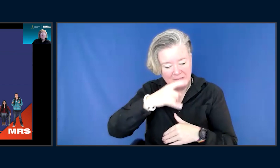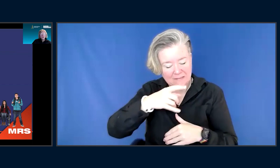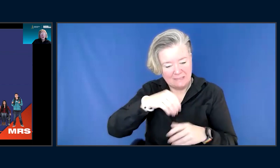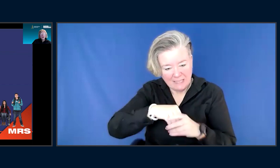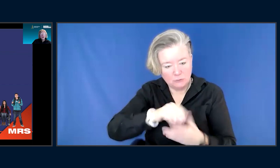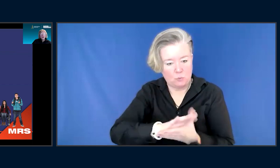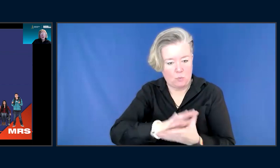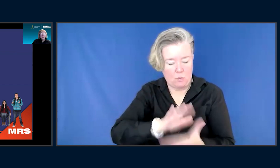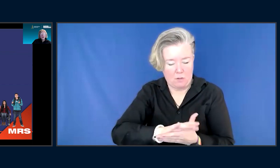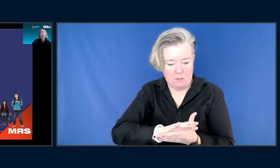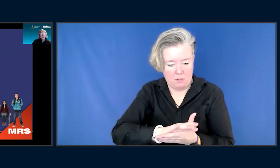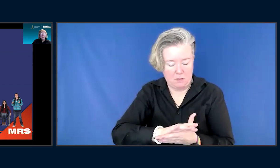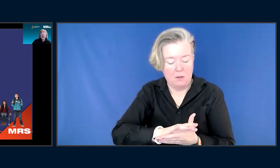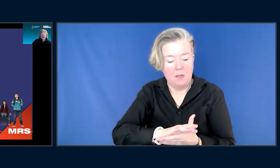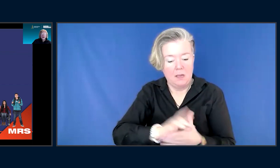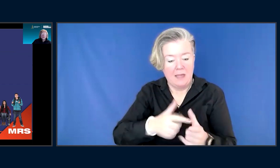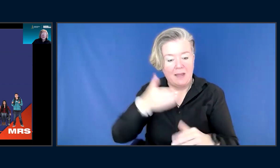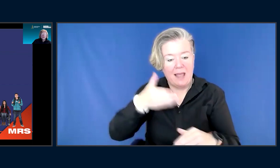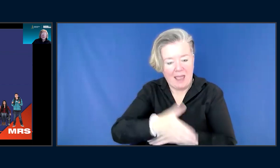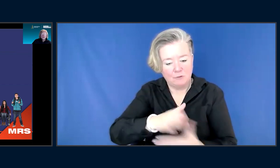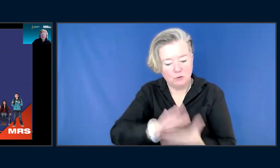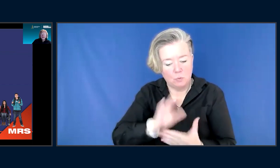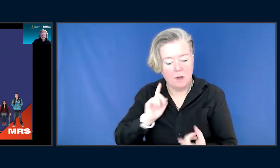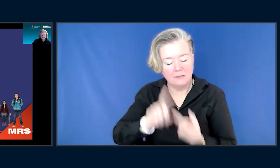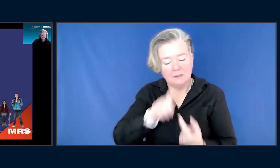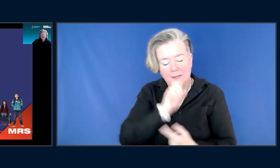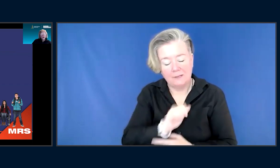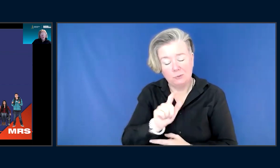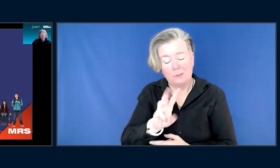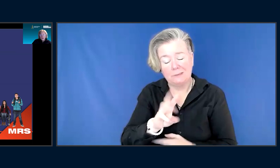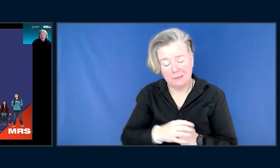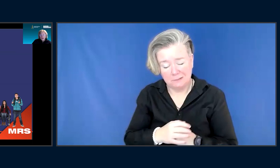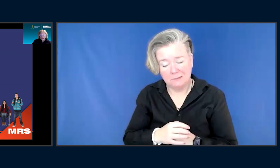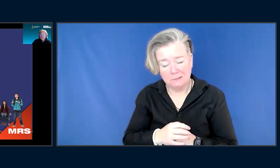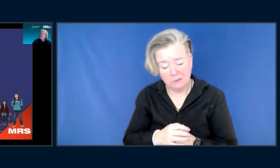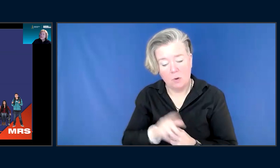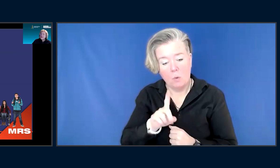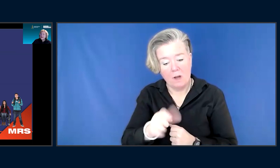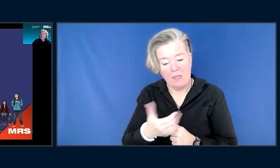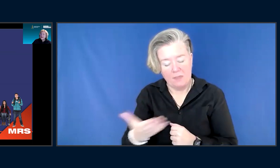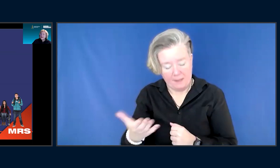while the students are still in school and afterwards up until the age 26.